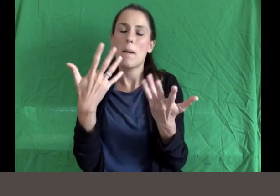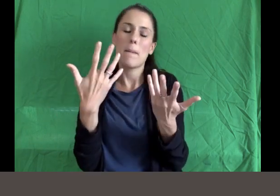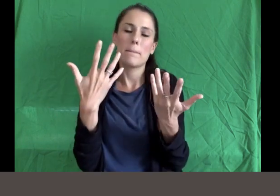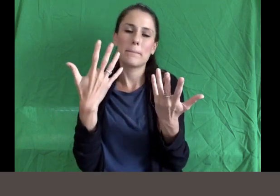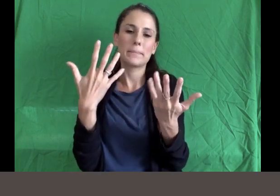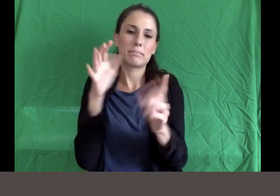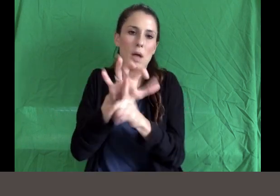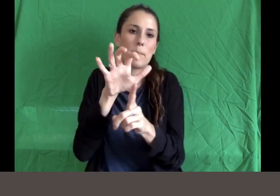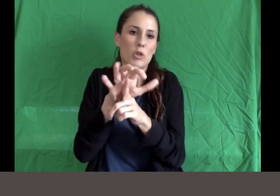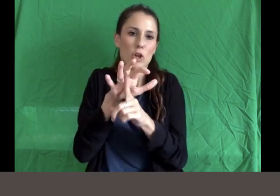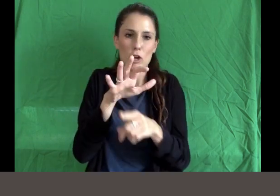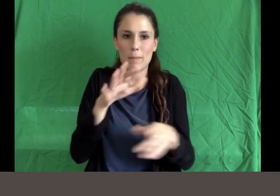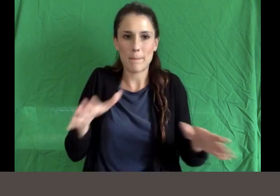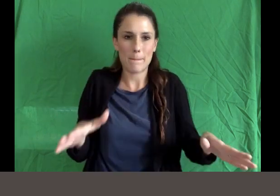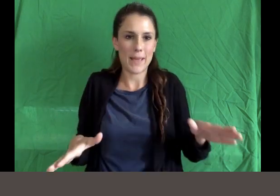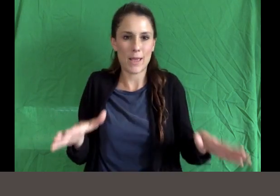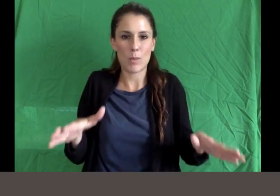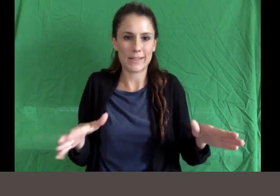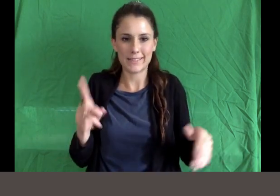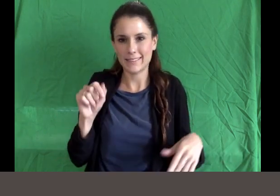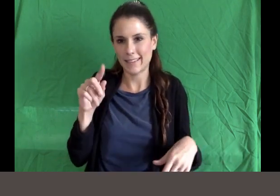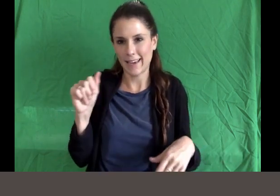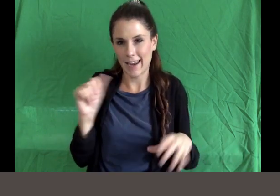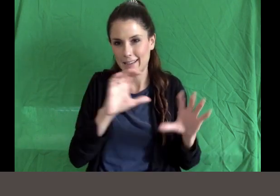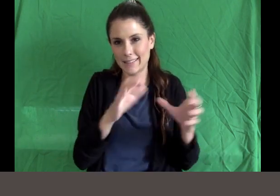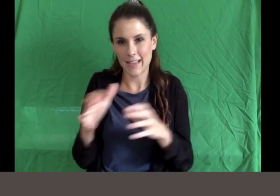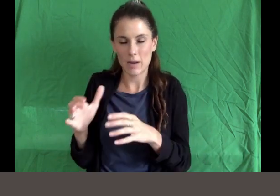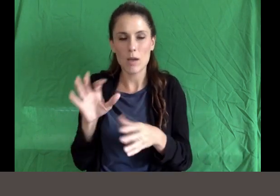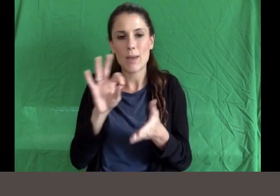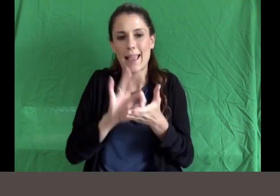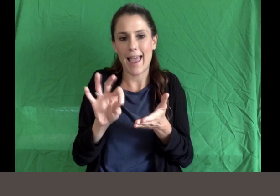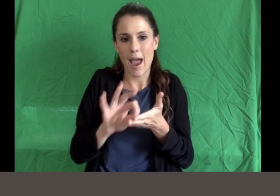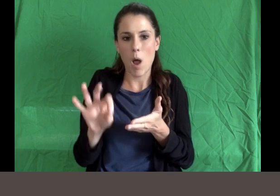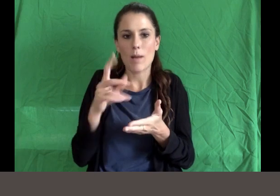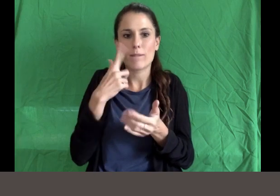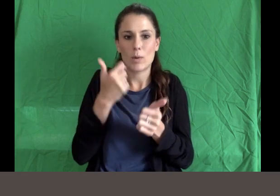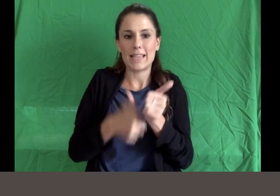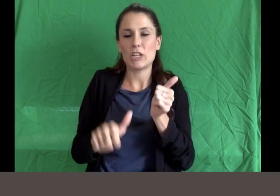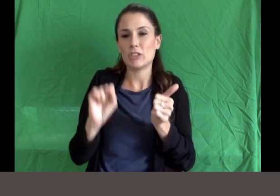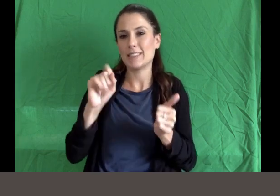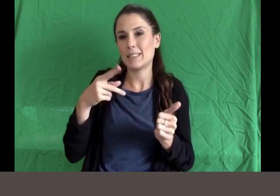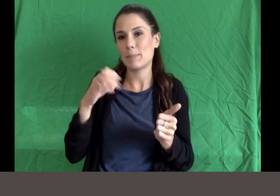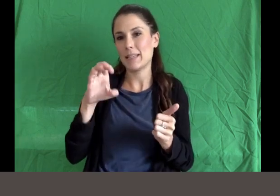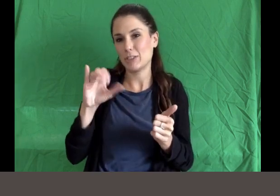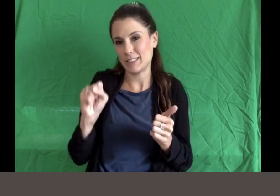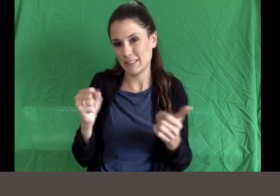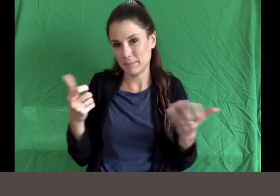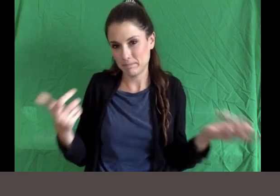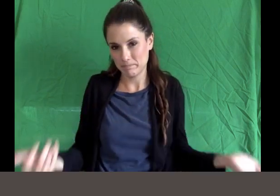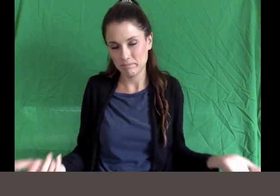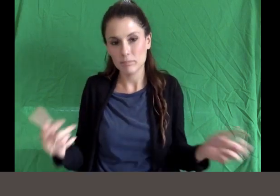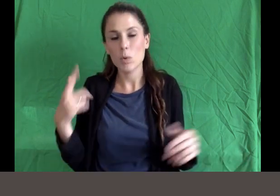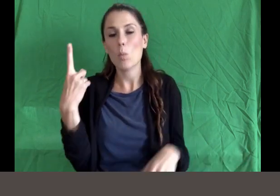ideas is that well why don't we just go ahead and include a grid it might make things easier